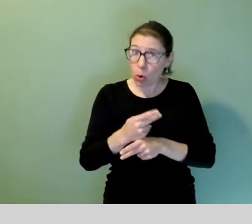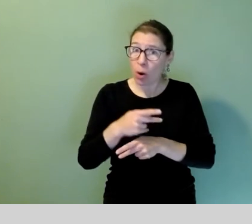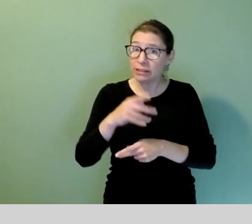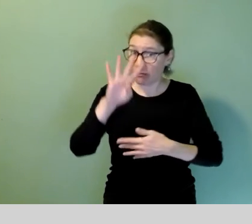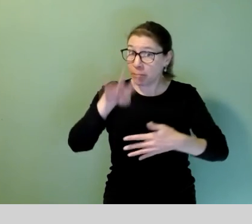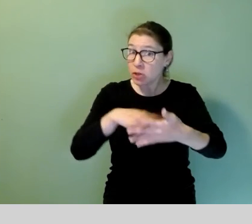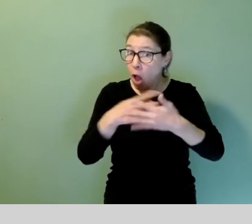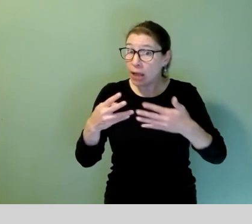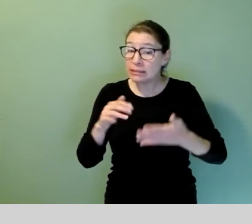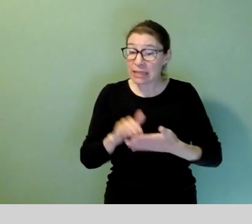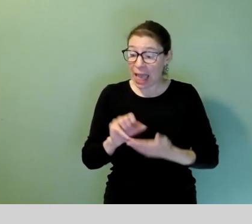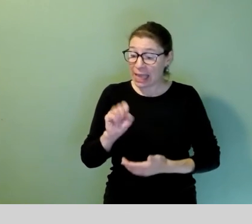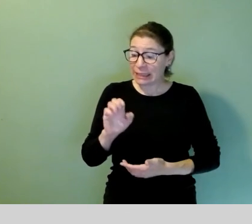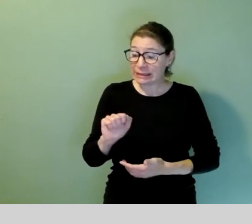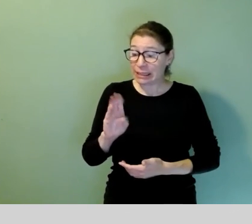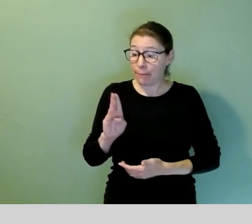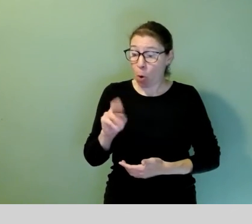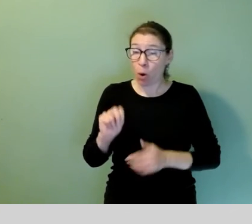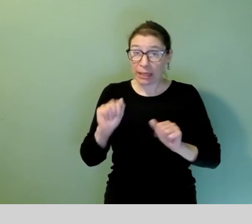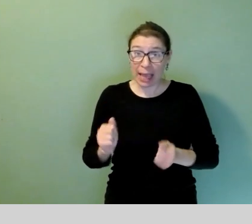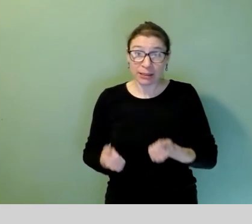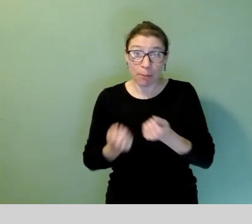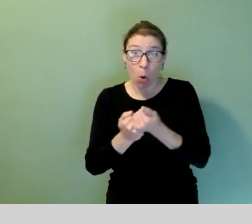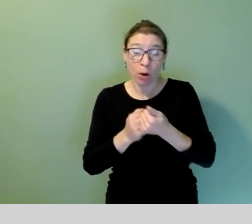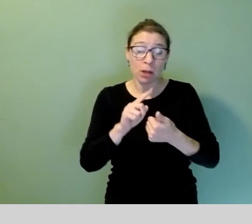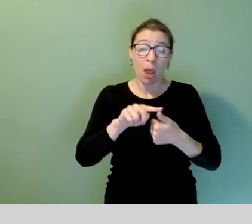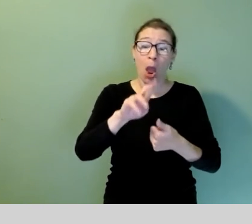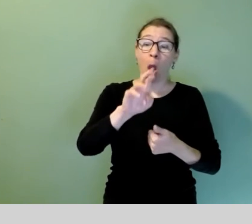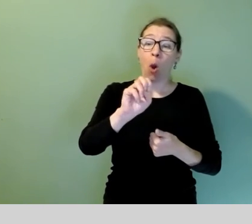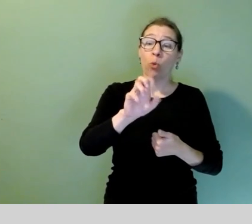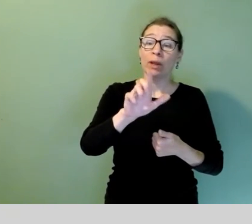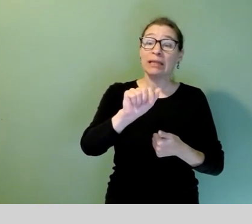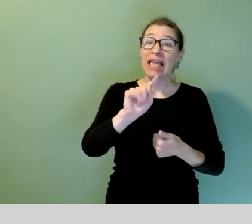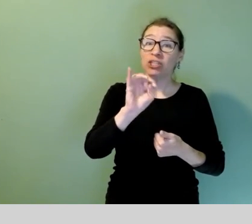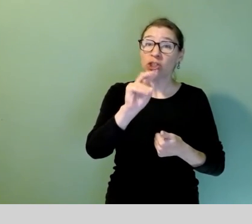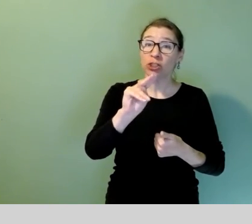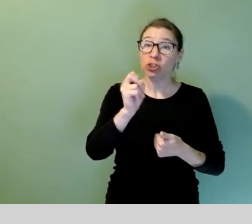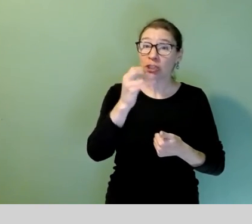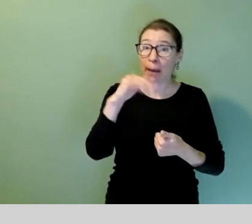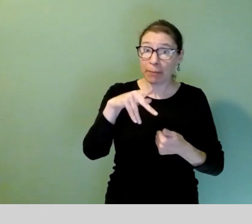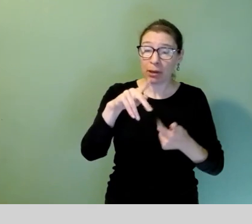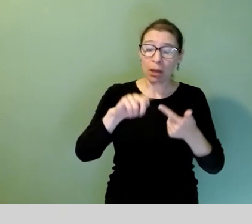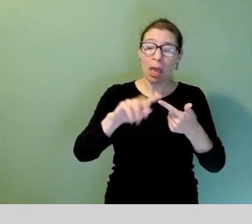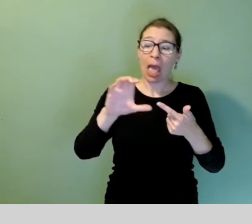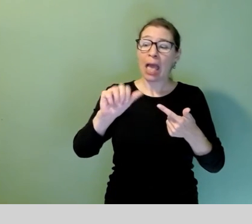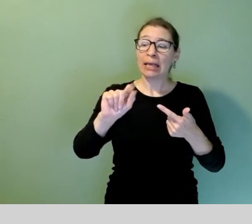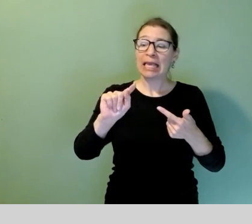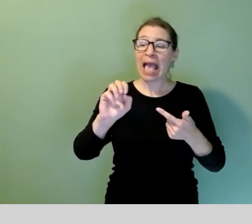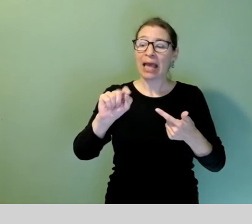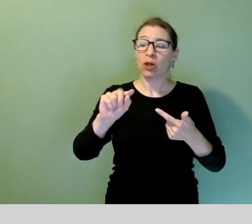that seaborn is able to support relationship plot, categorical plot, and distribution plots.